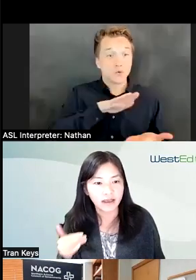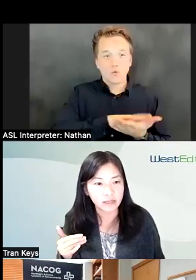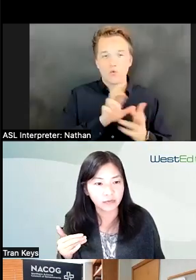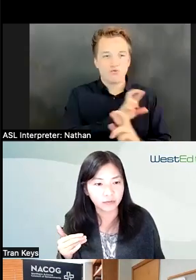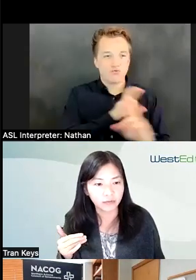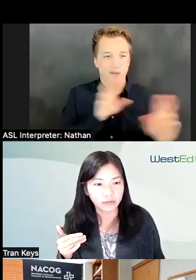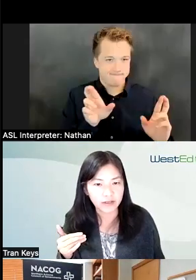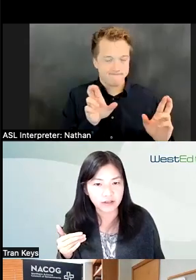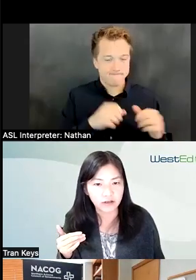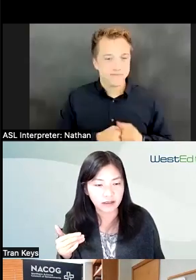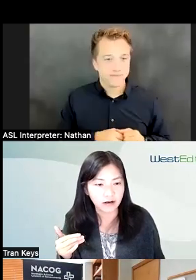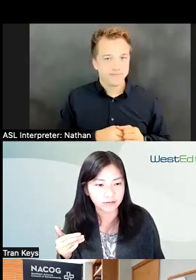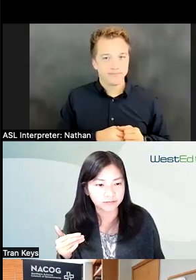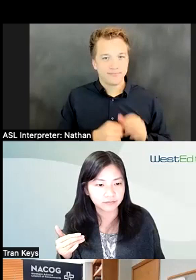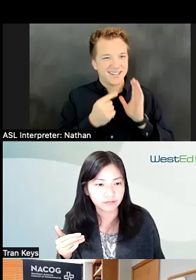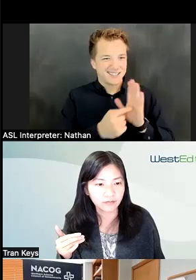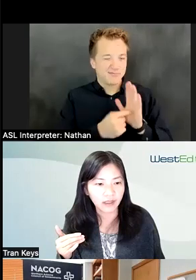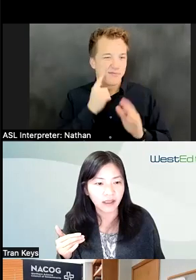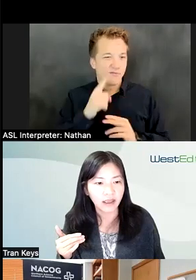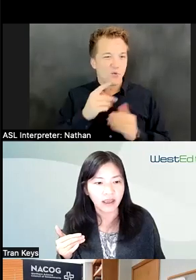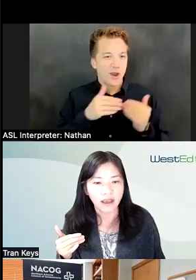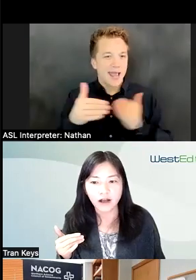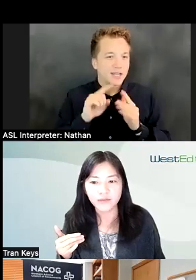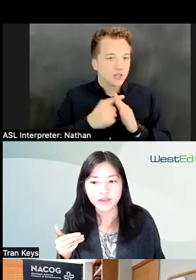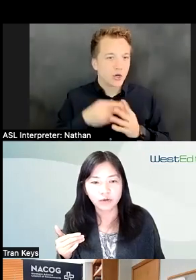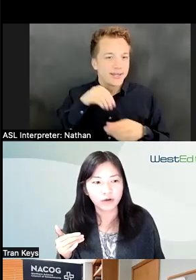an example from Head Start NACOG.